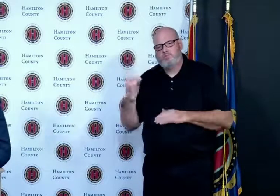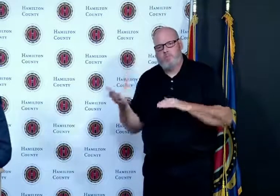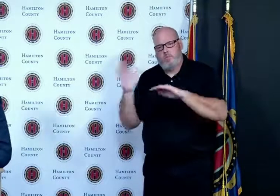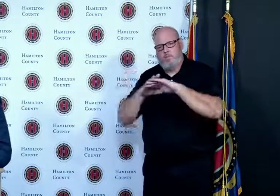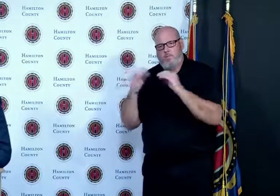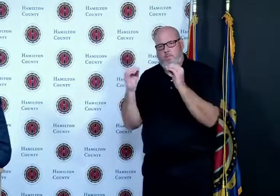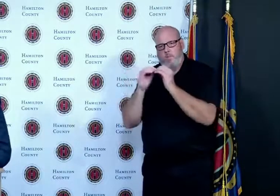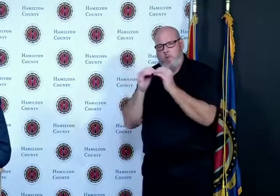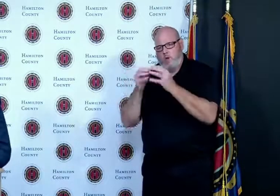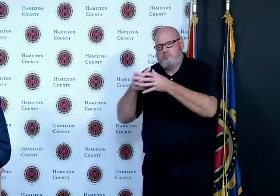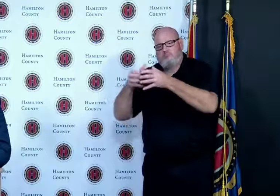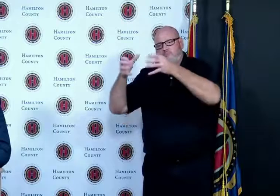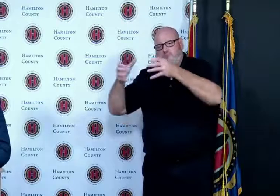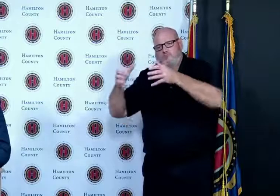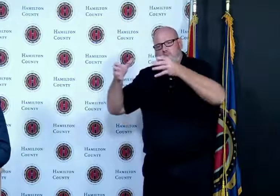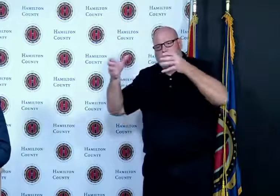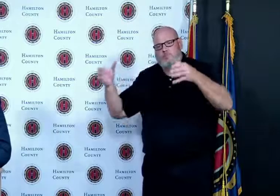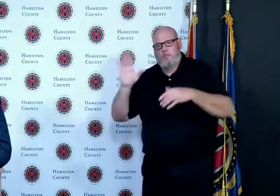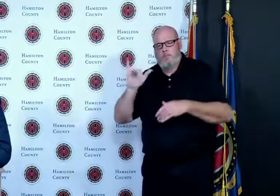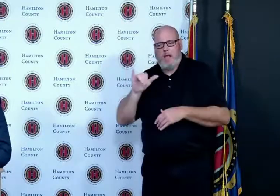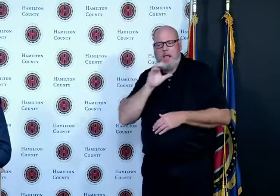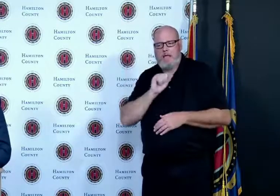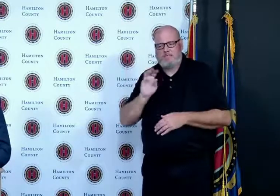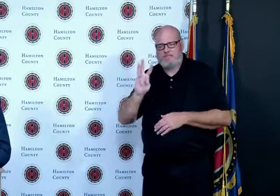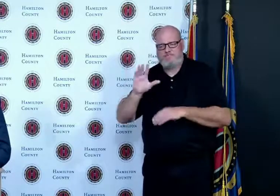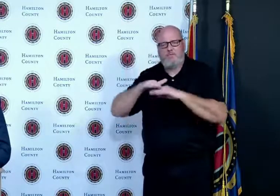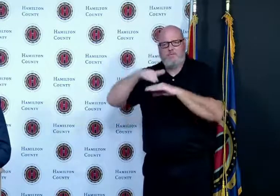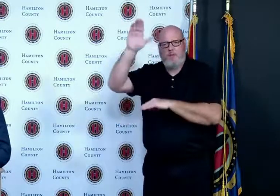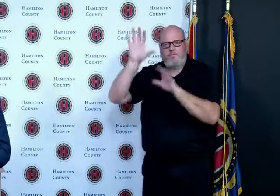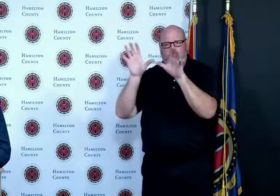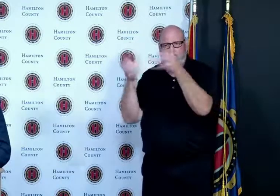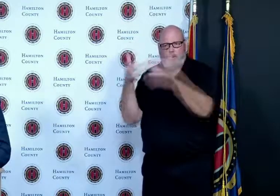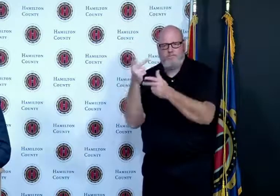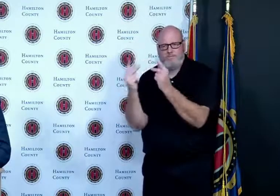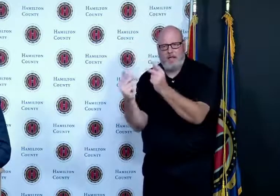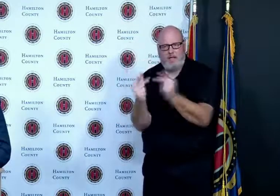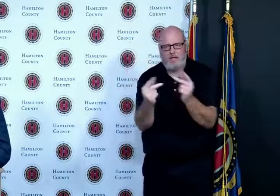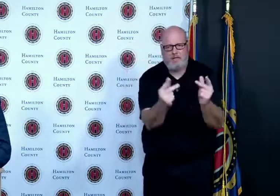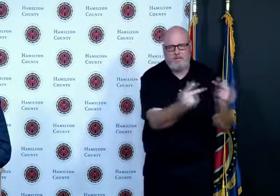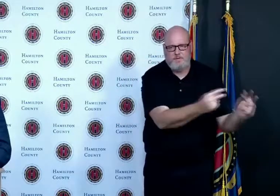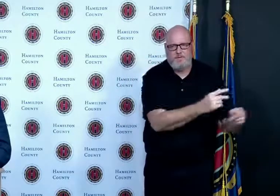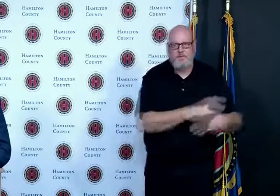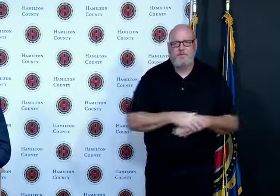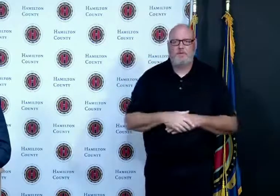of 65. a couple of those age groups are actually closer to 80 percent now which is extremely